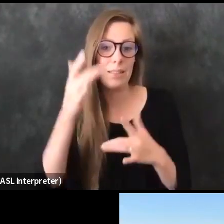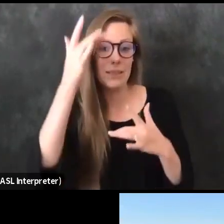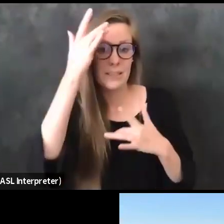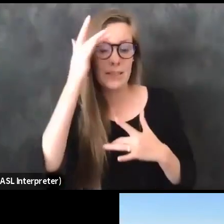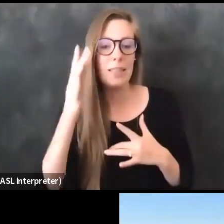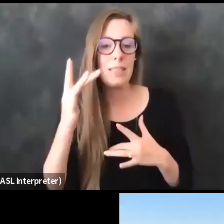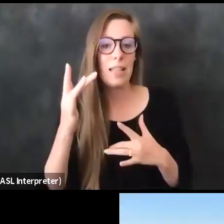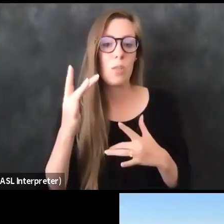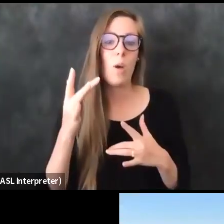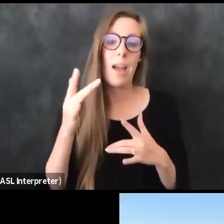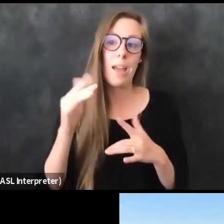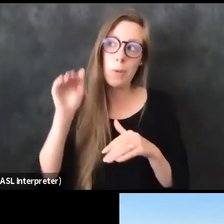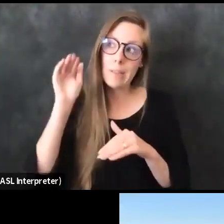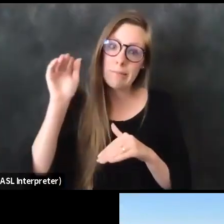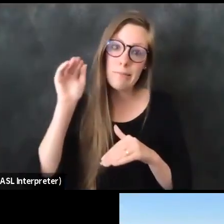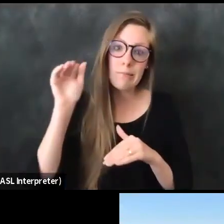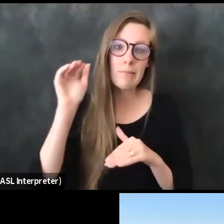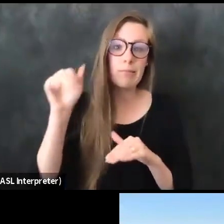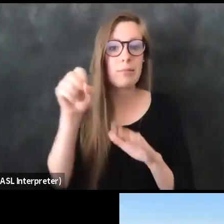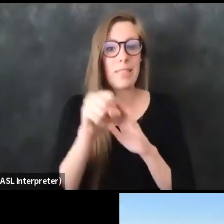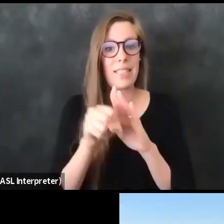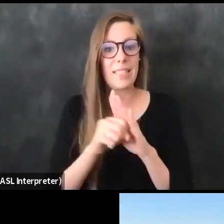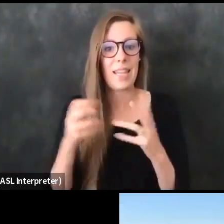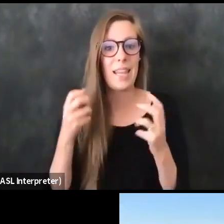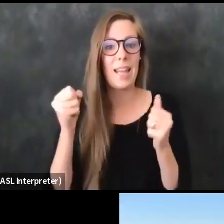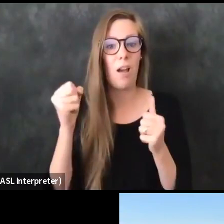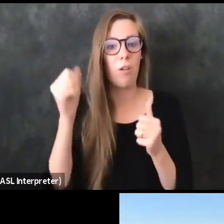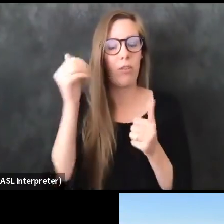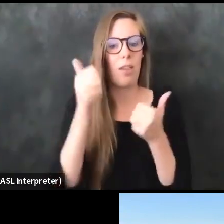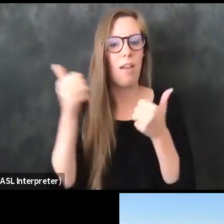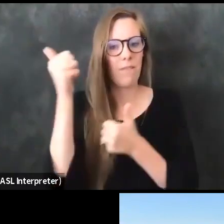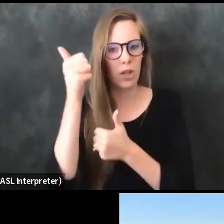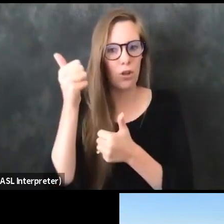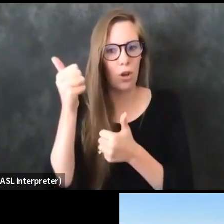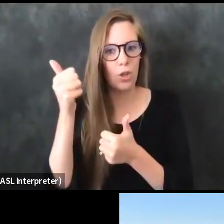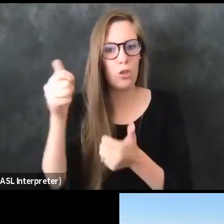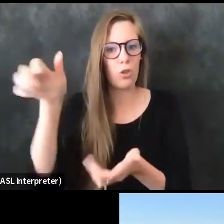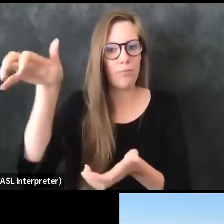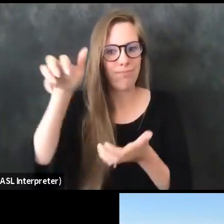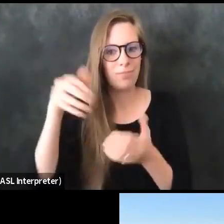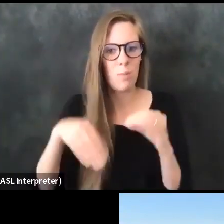health officials to increase Sonoma County's allocation of vaccines. This weekend, the Board of Supervisors